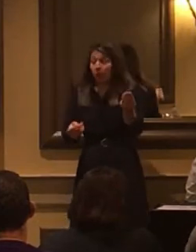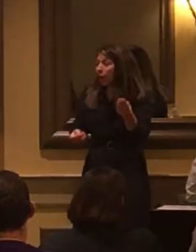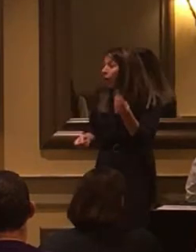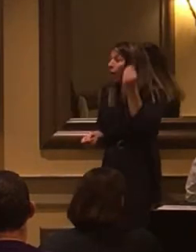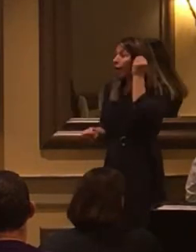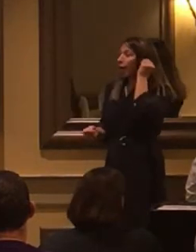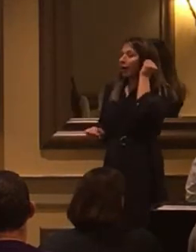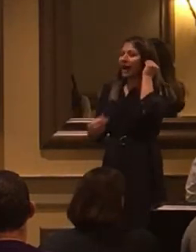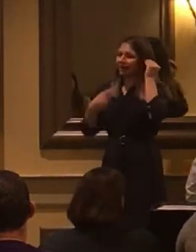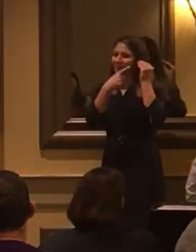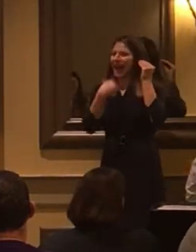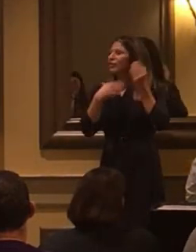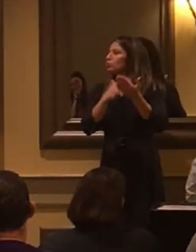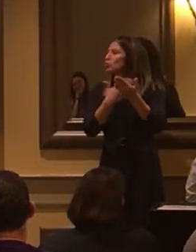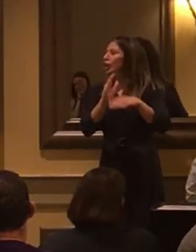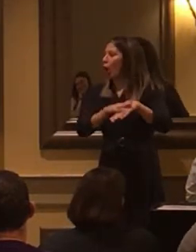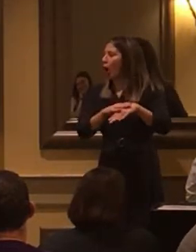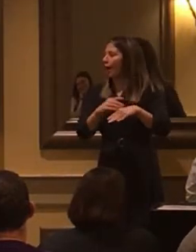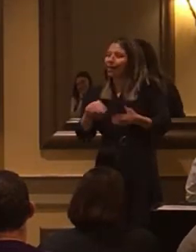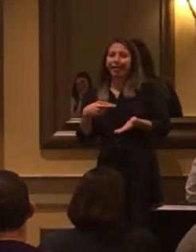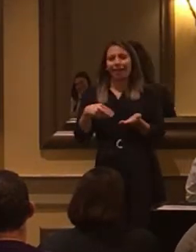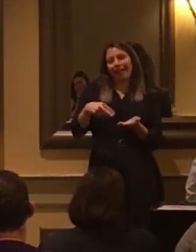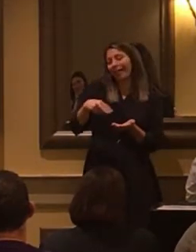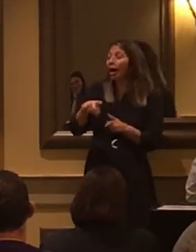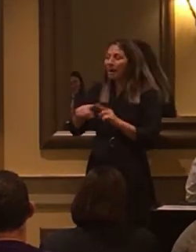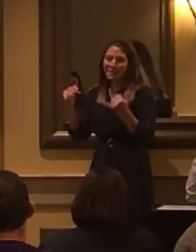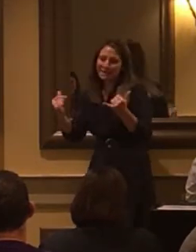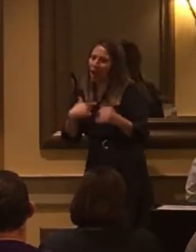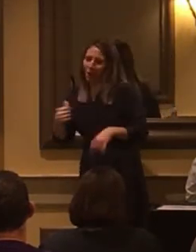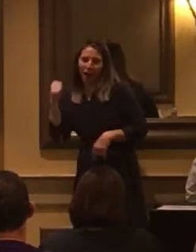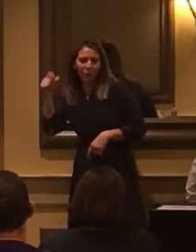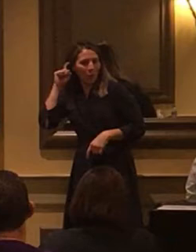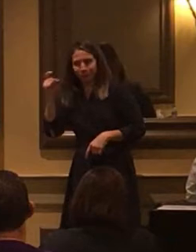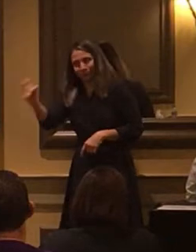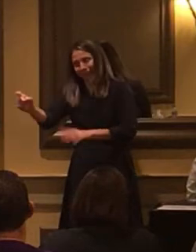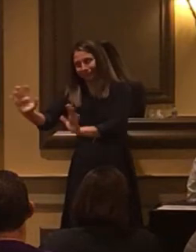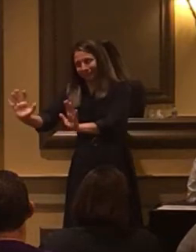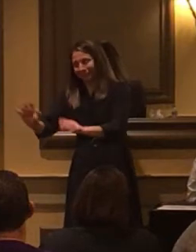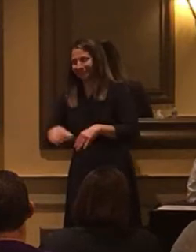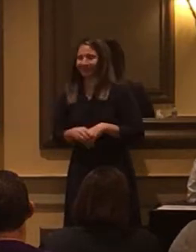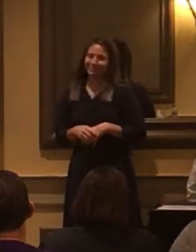around the room. But I'm not letting anyone try it on ever again.